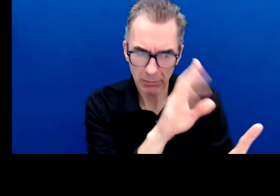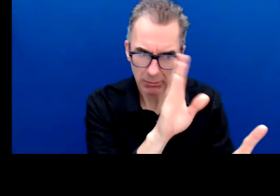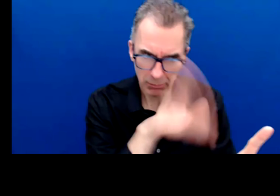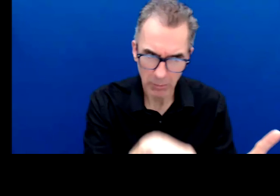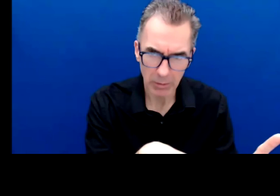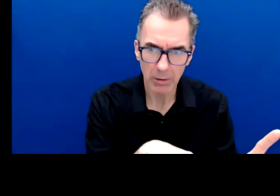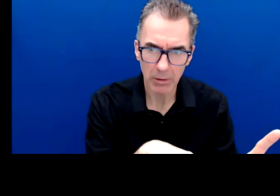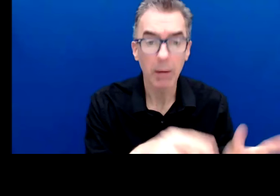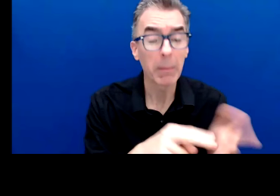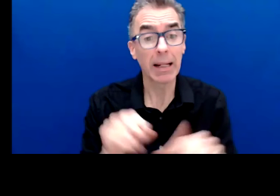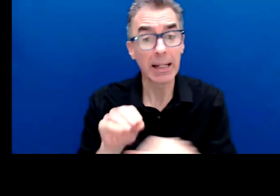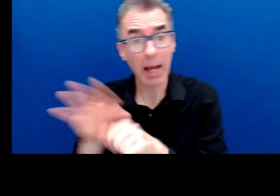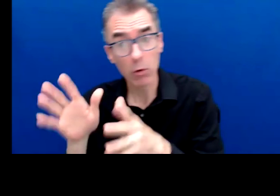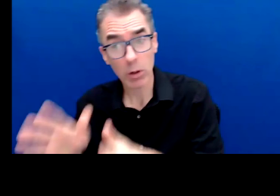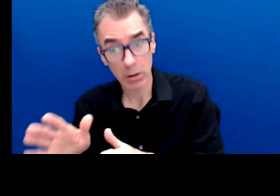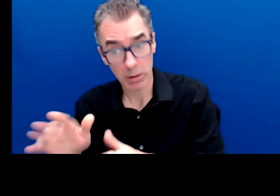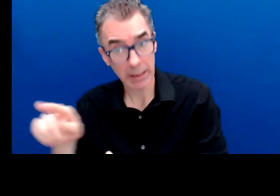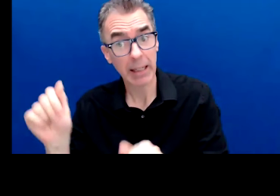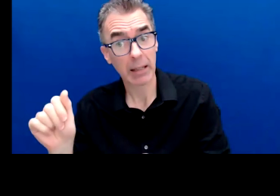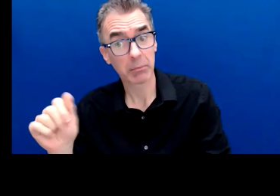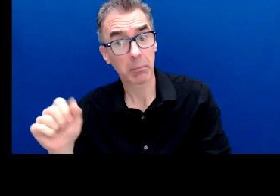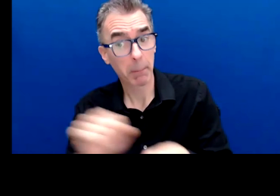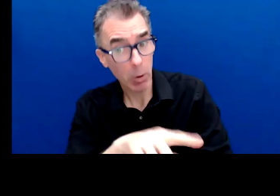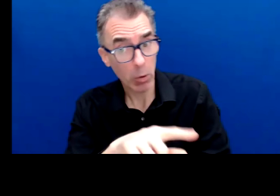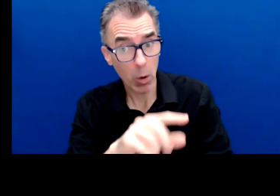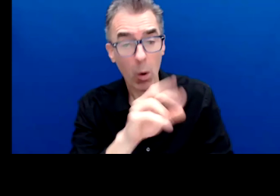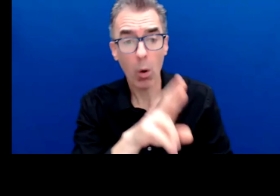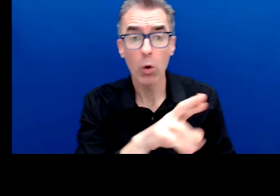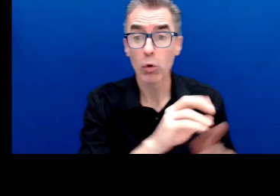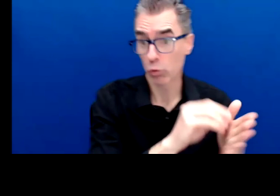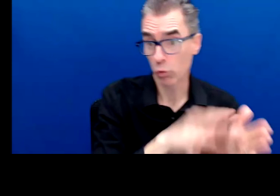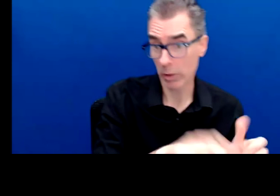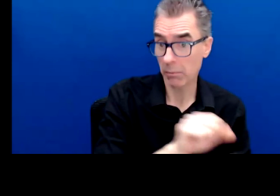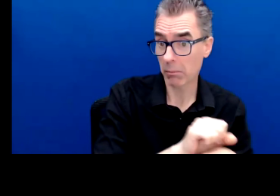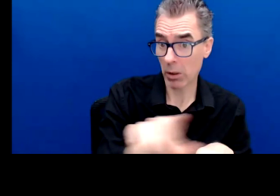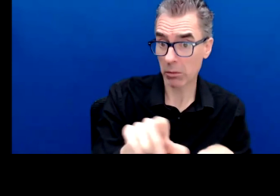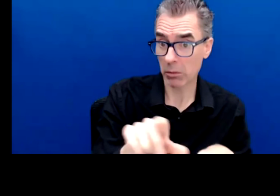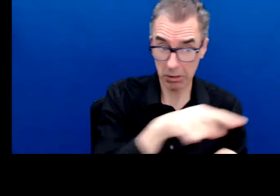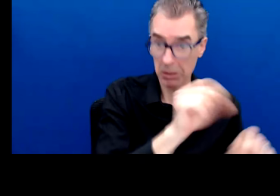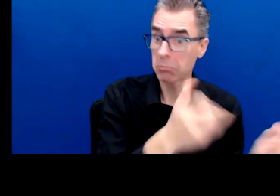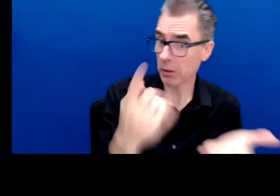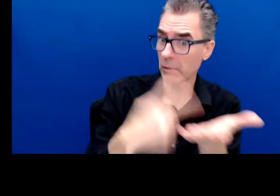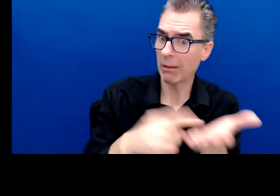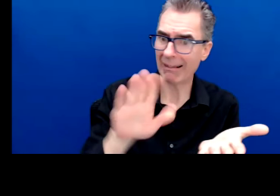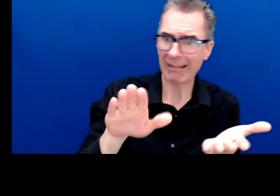So it kind of like gives them a sense of, hey, this is a concern that obviously I need to take more seriously.